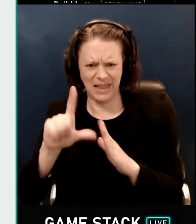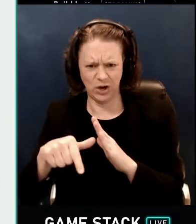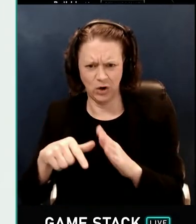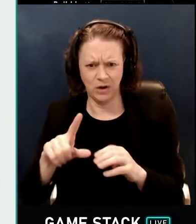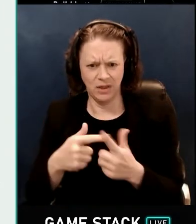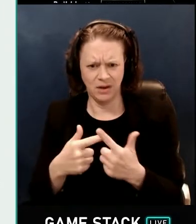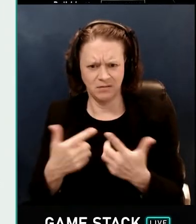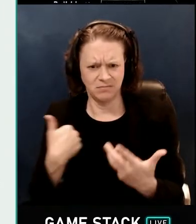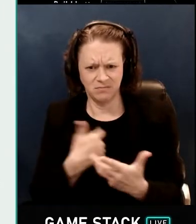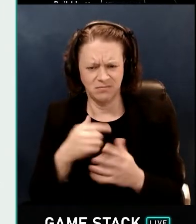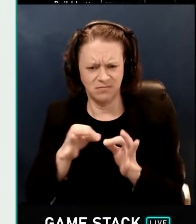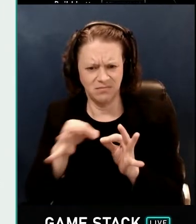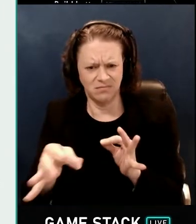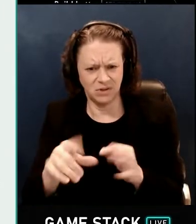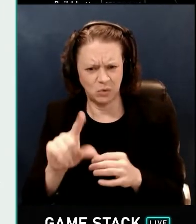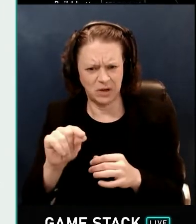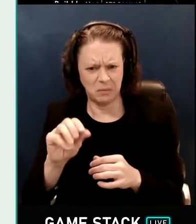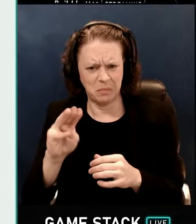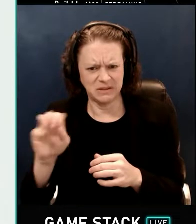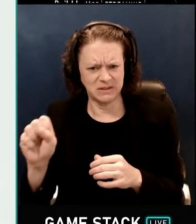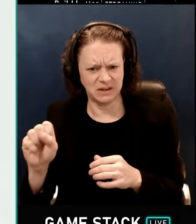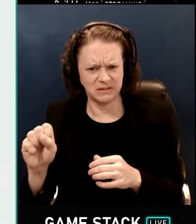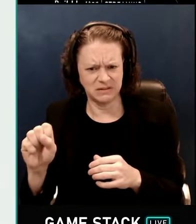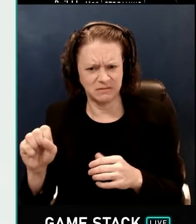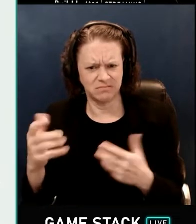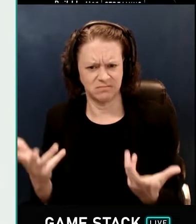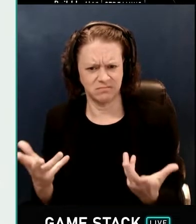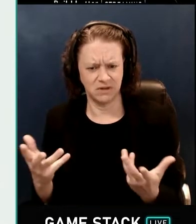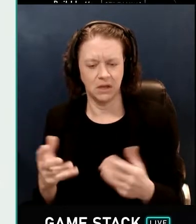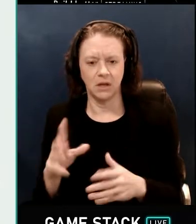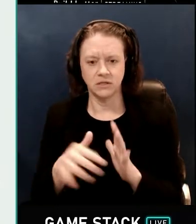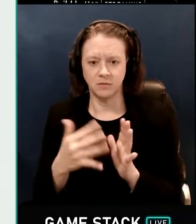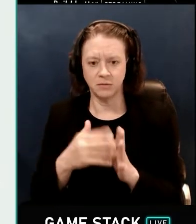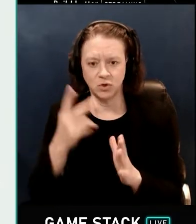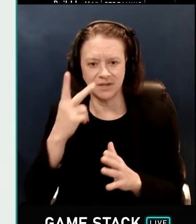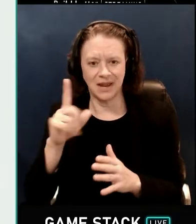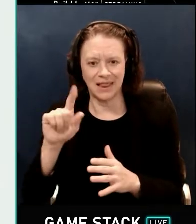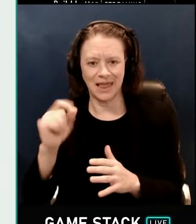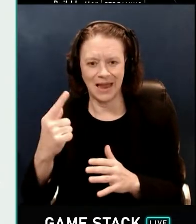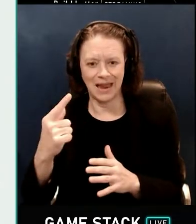You might also sometimes see latency referred to his lag, but I'm not going to use that term.